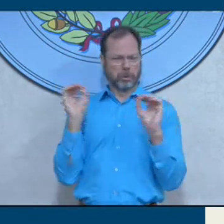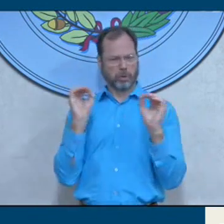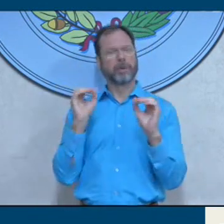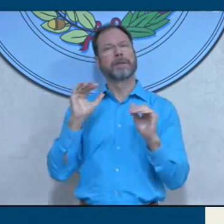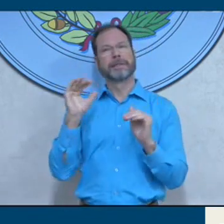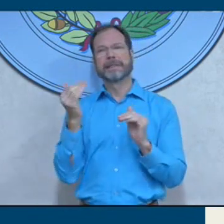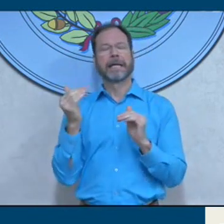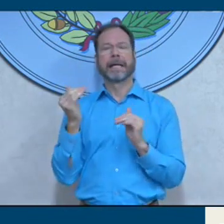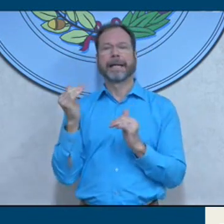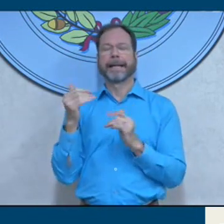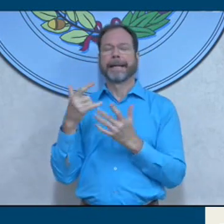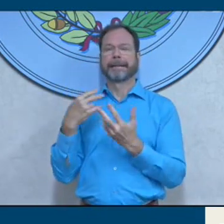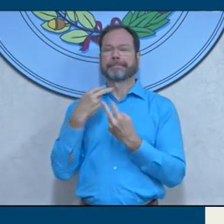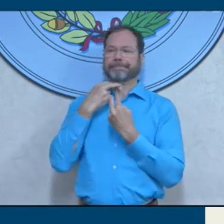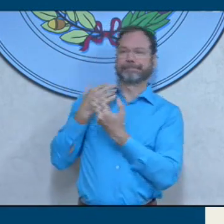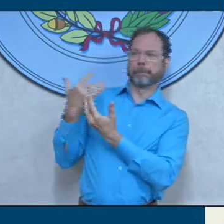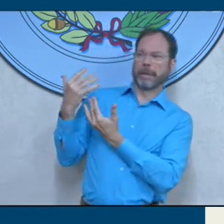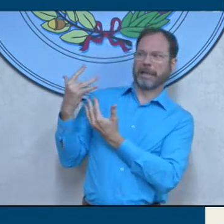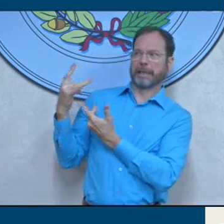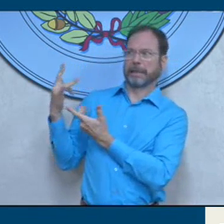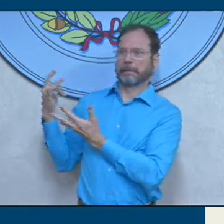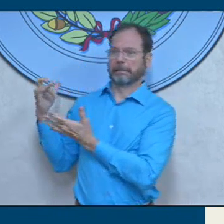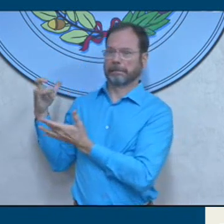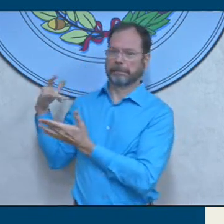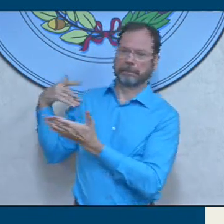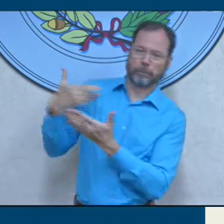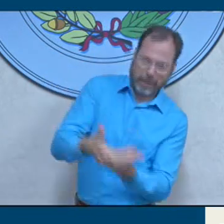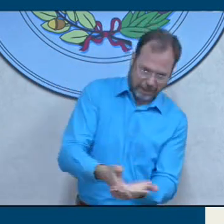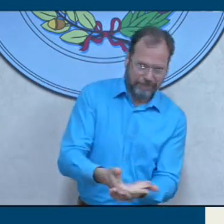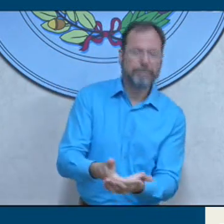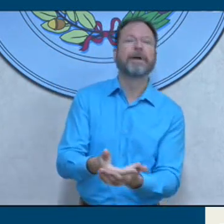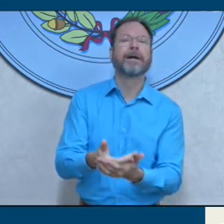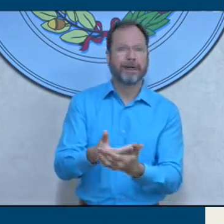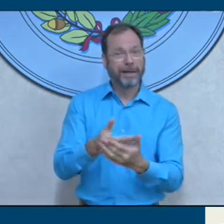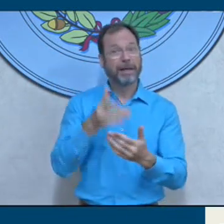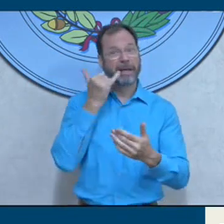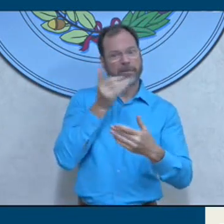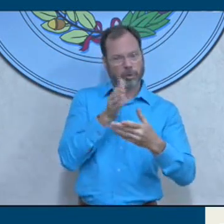REASON THERE WAS NO REPORT TO THE STATE OF TEXAS WHAT HAPPENED IN THE 2 PRIOR DAYS. AND IT SEEMS LIKE THESE